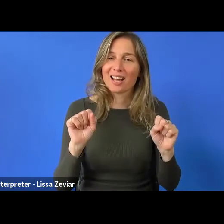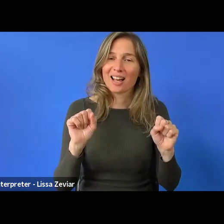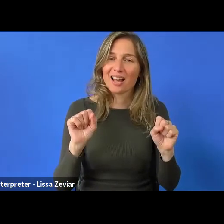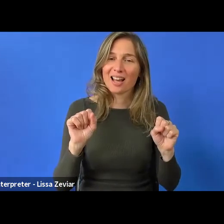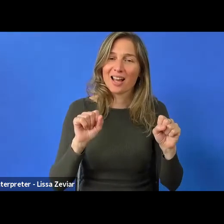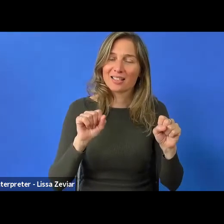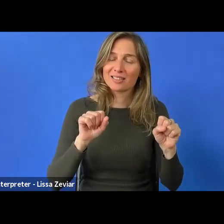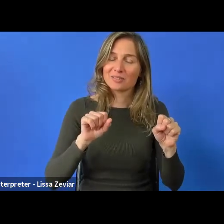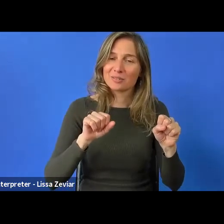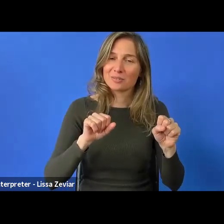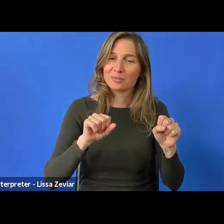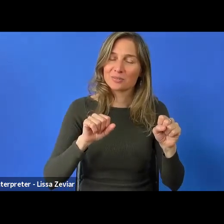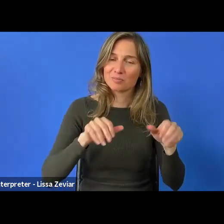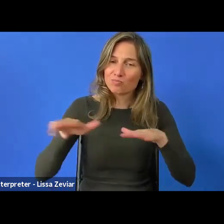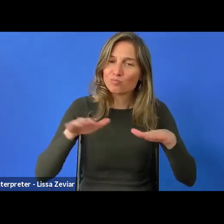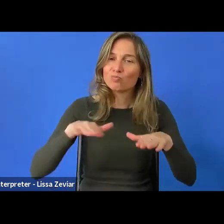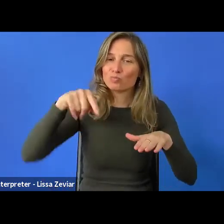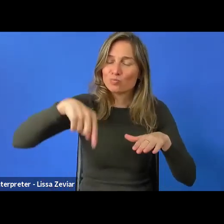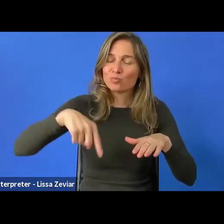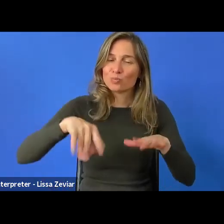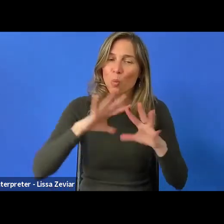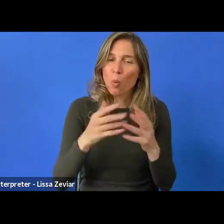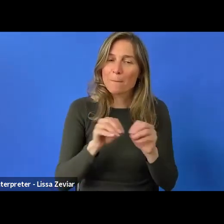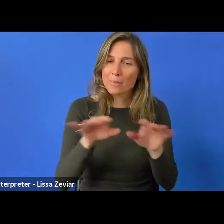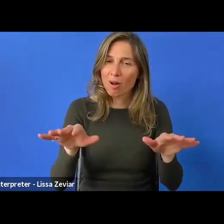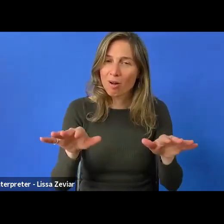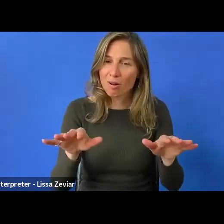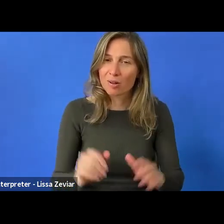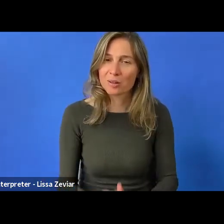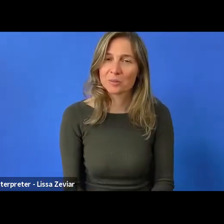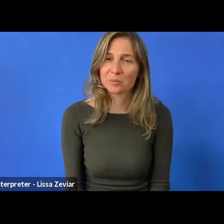in the first one, we will hear a Human Rights Officer